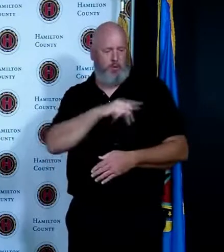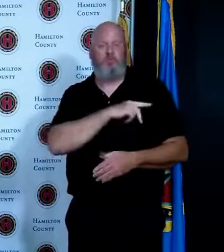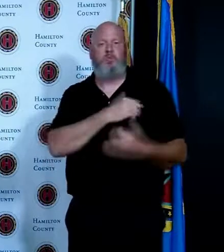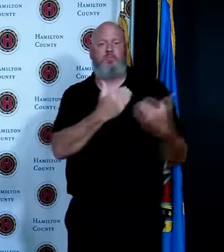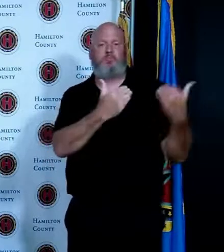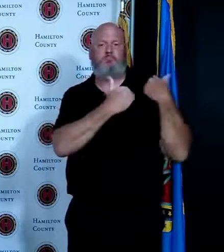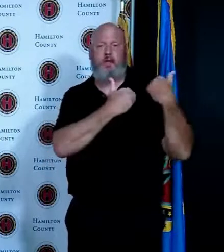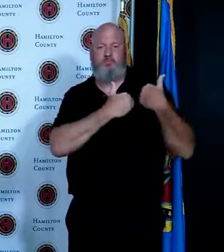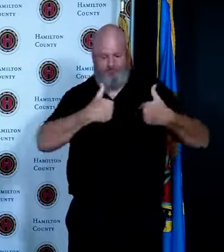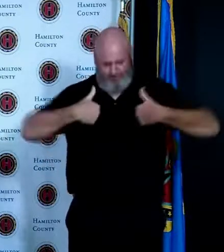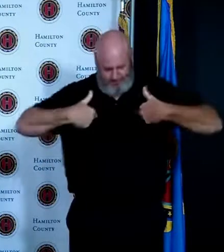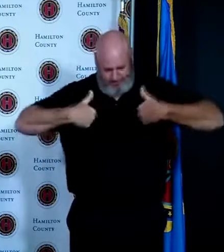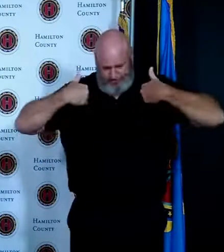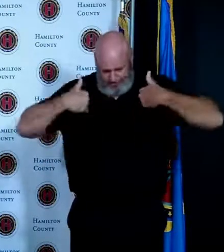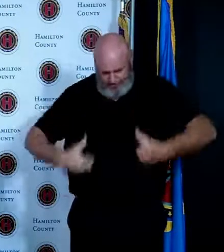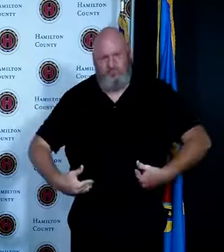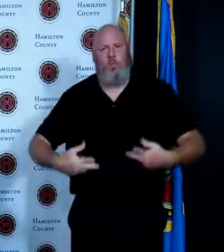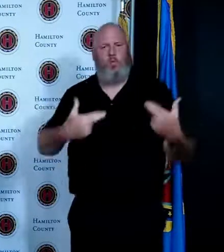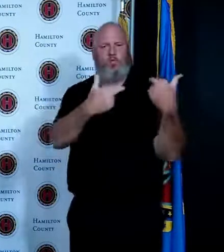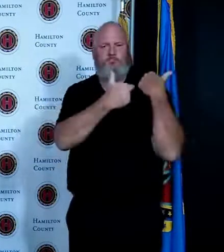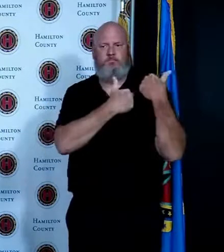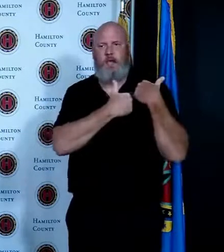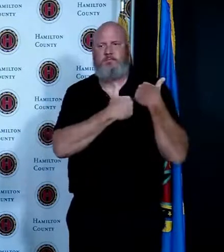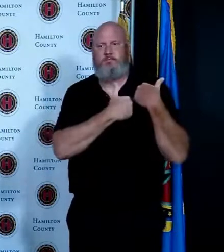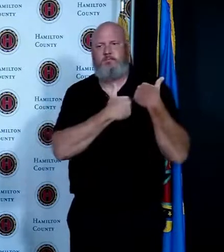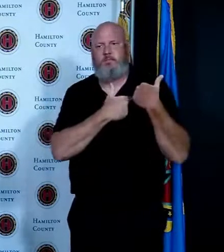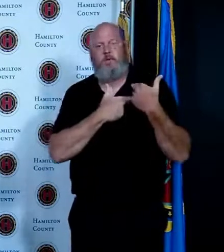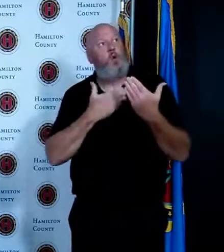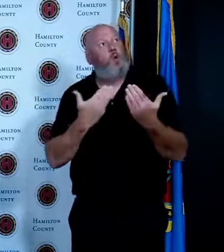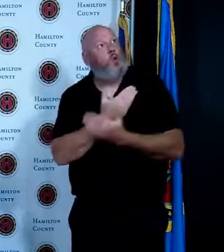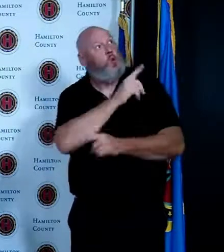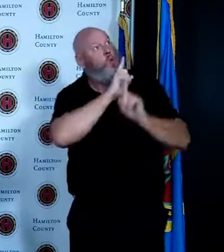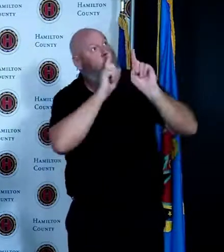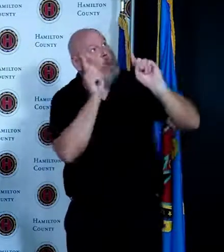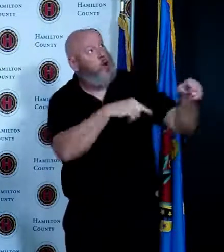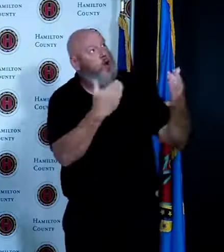Director of Health's order to help stop the spread of Covid-19 I believe public